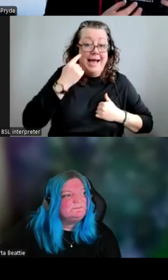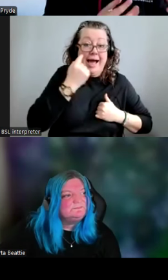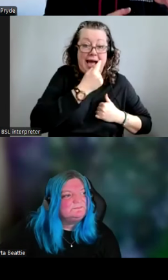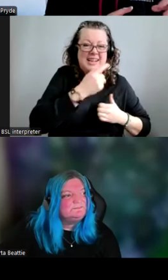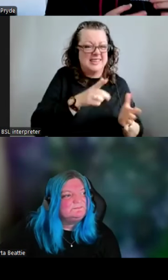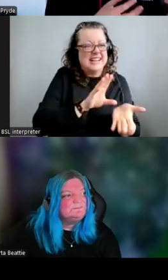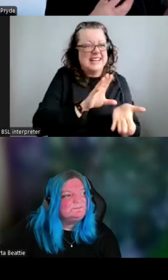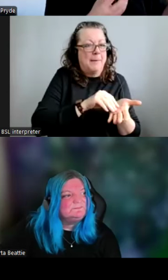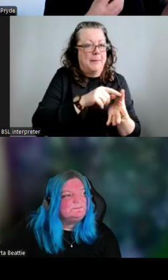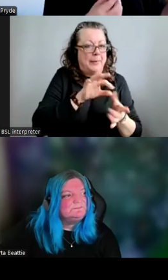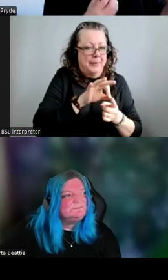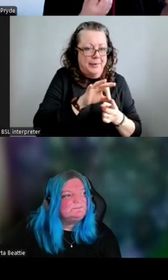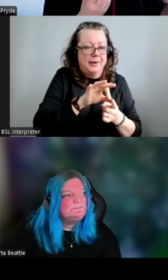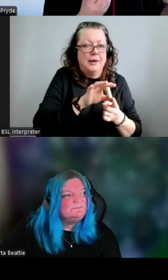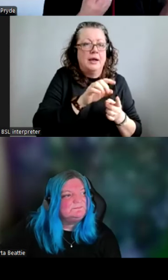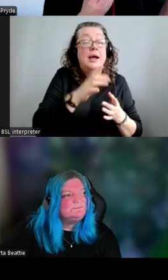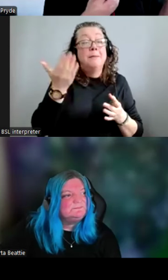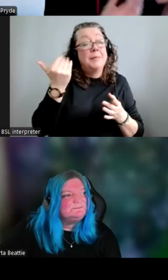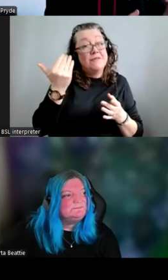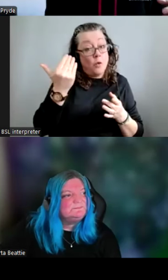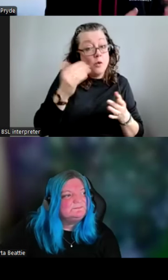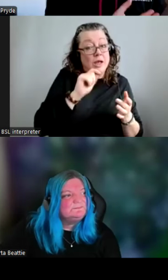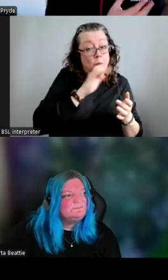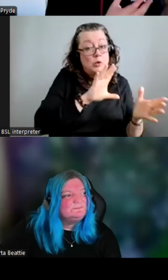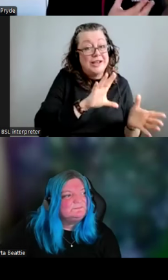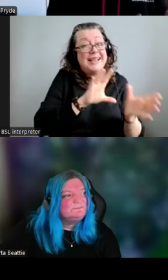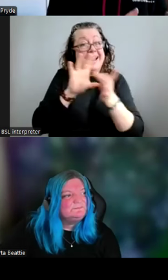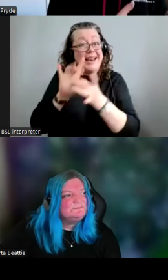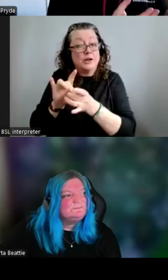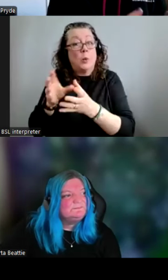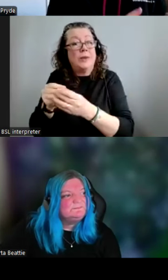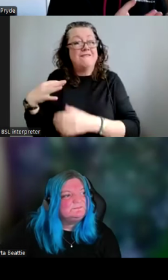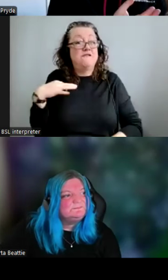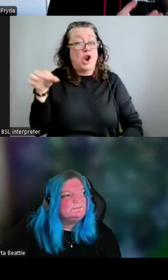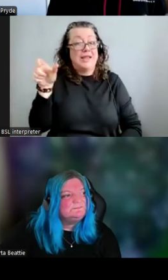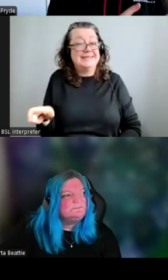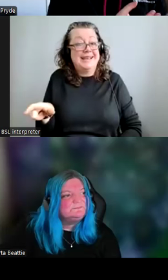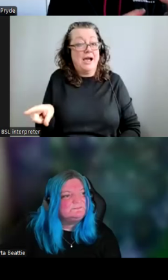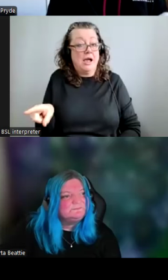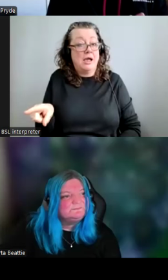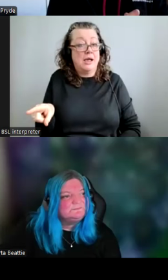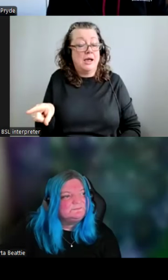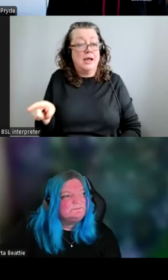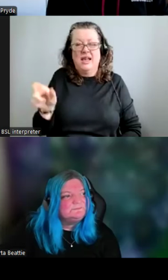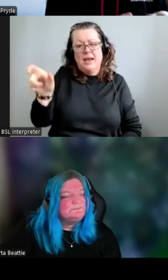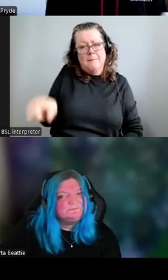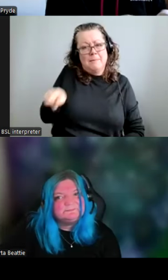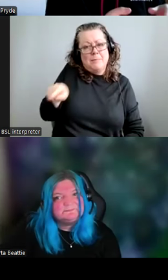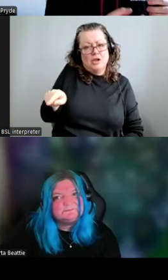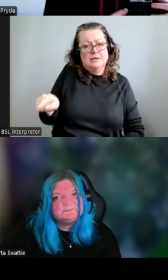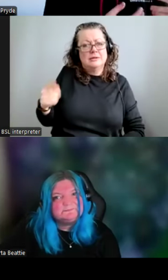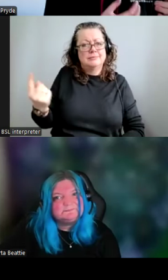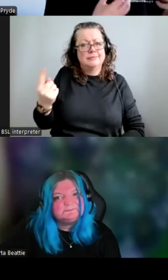It used to connect you with a volunteer who would be able to describe